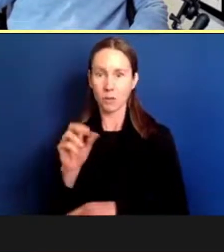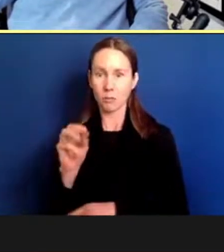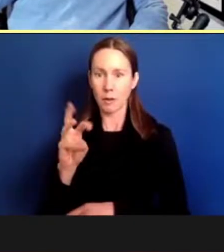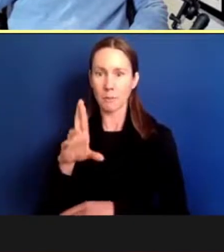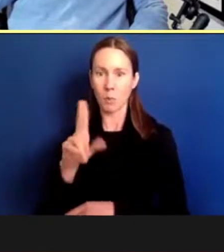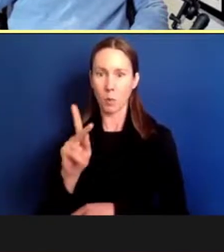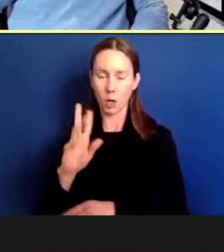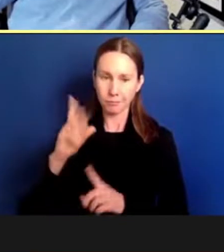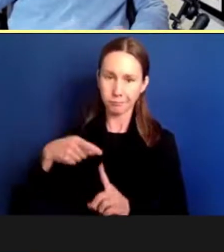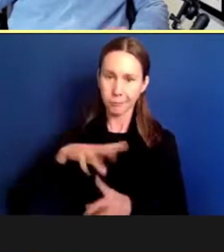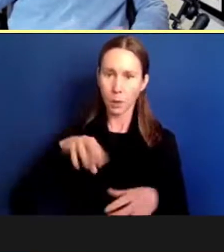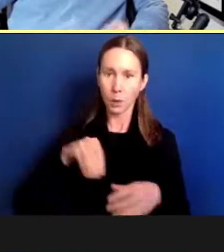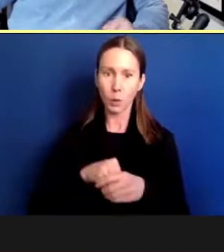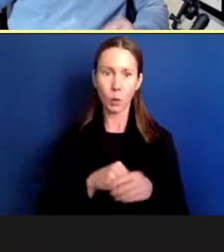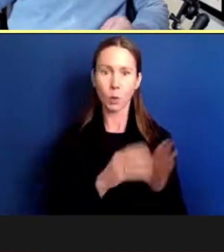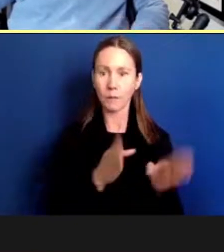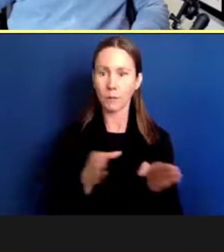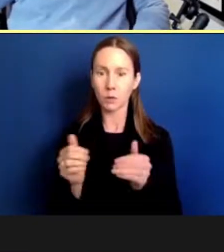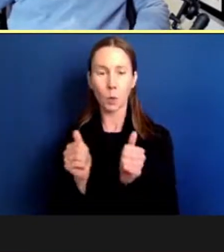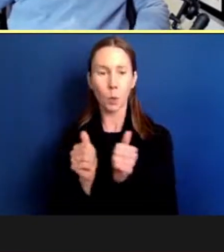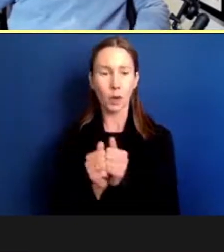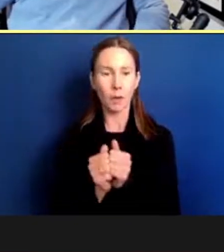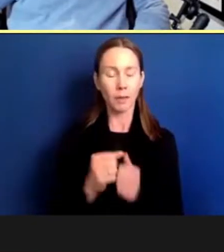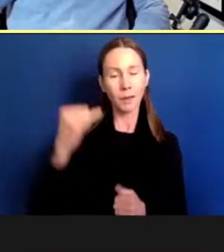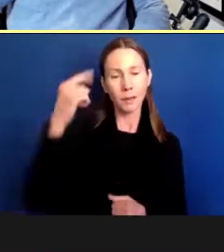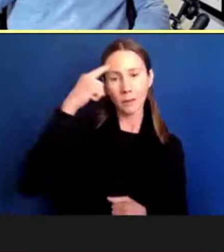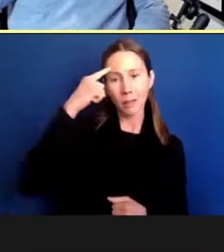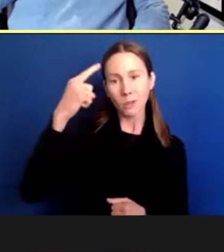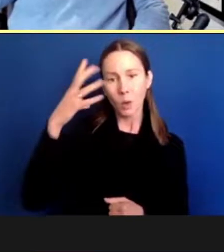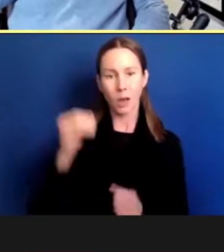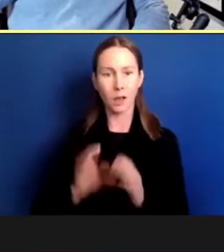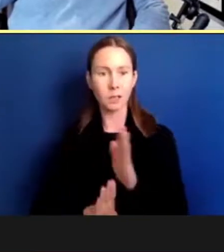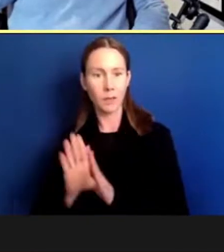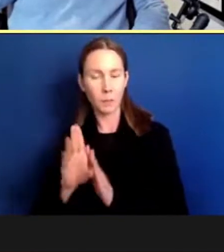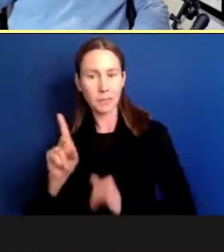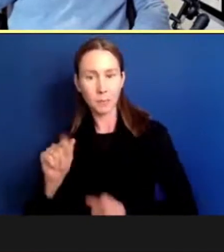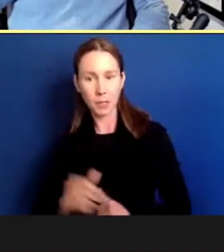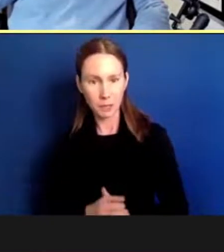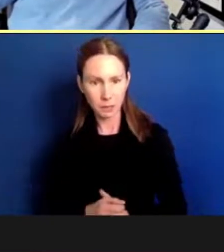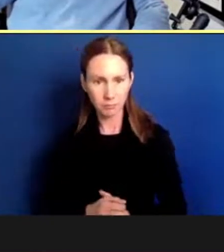individuals with intellectual and developmental disabilities. Direct support professionals